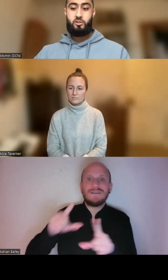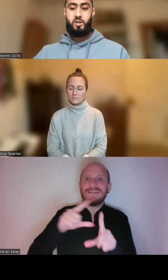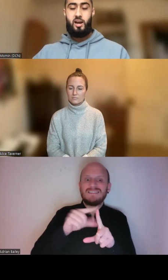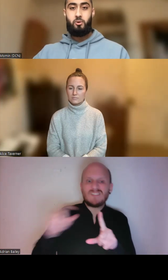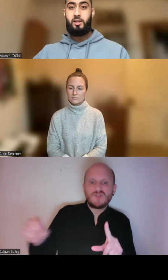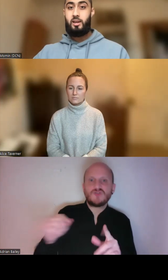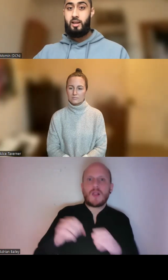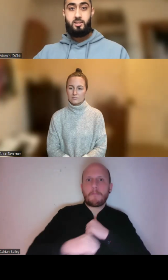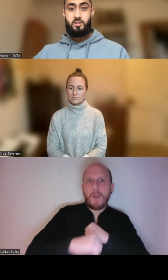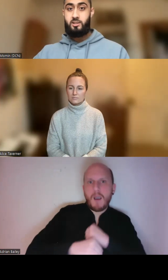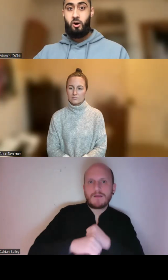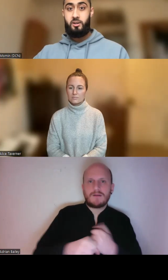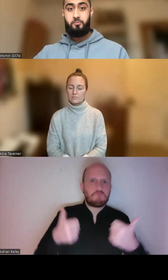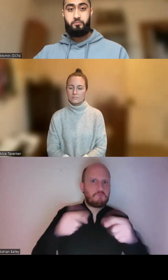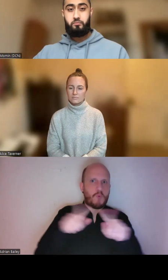It's great to have you all here. Let's get started.